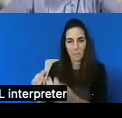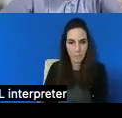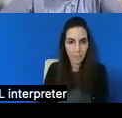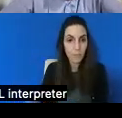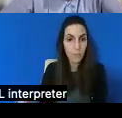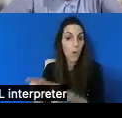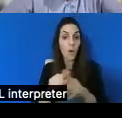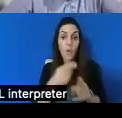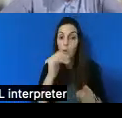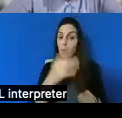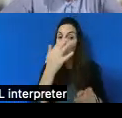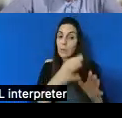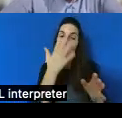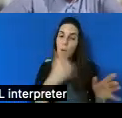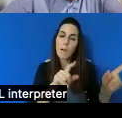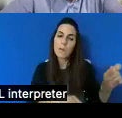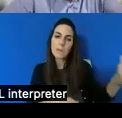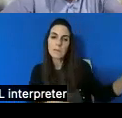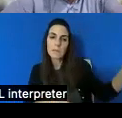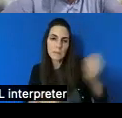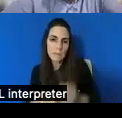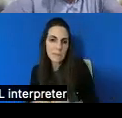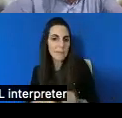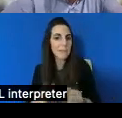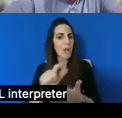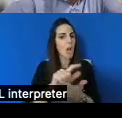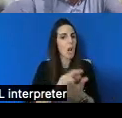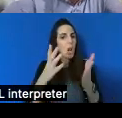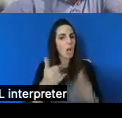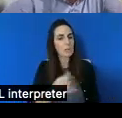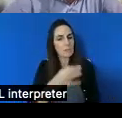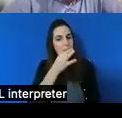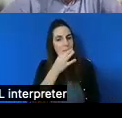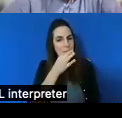needed because these things are very specific so if this is not a qualified special needs attorney